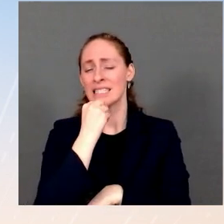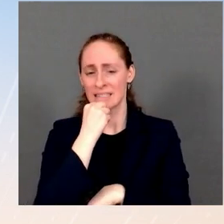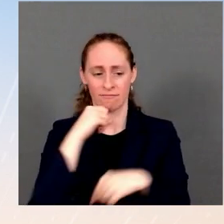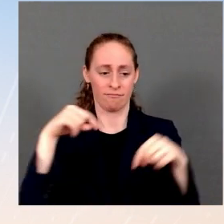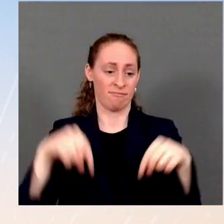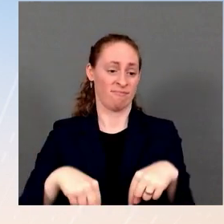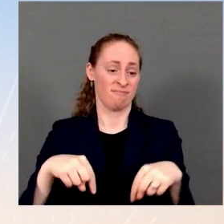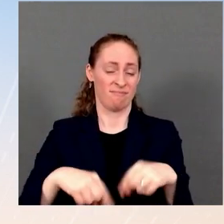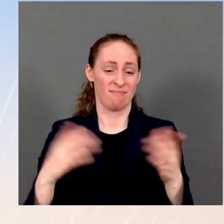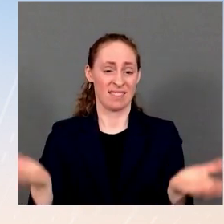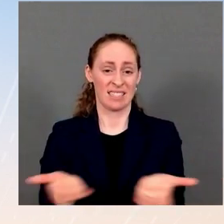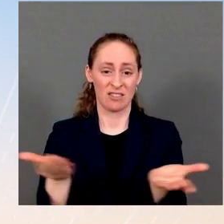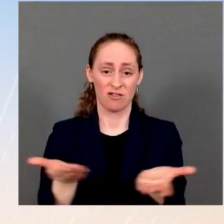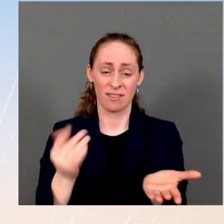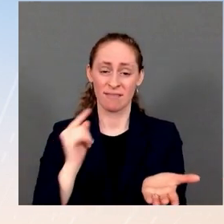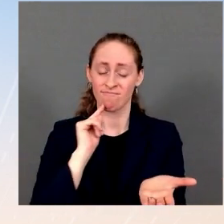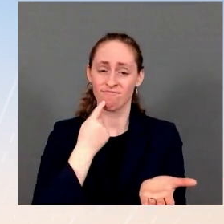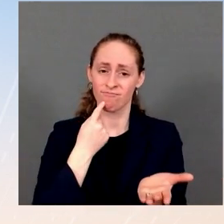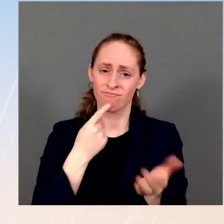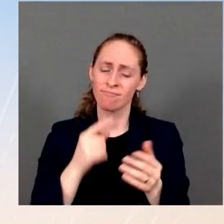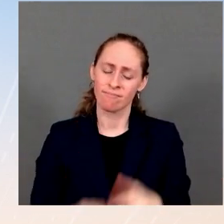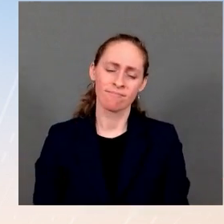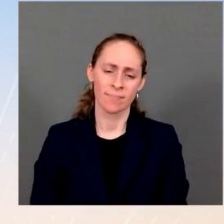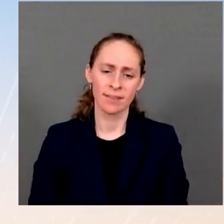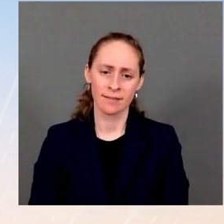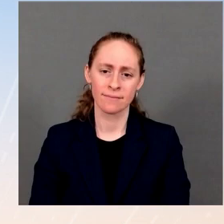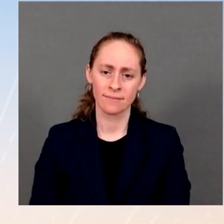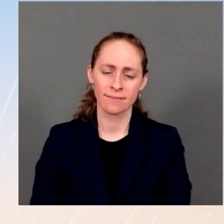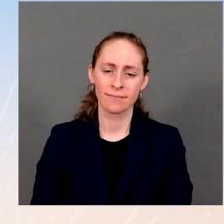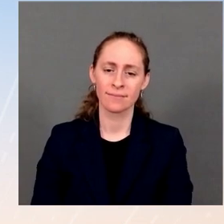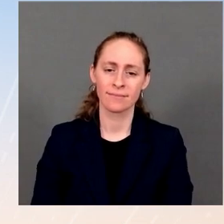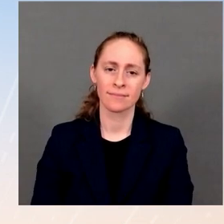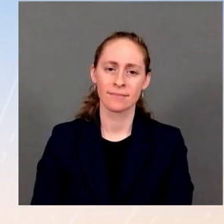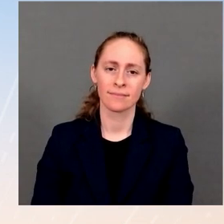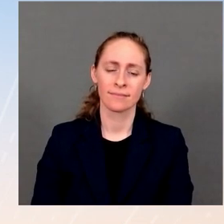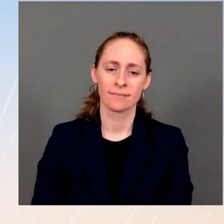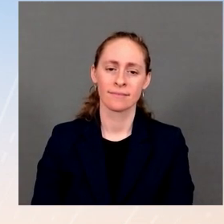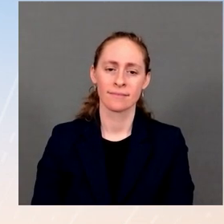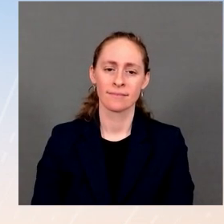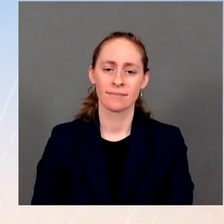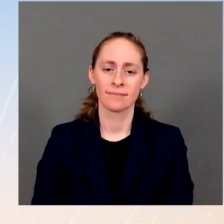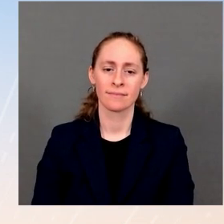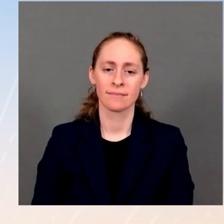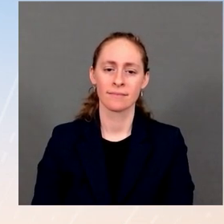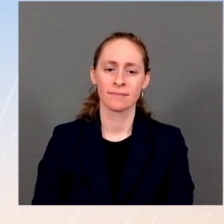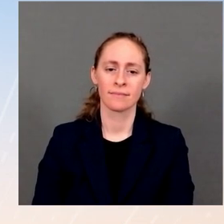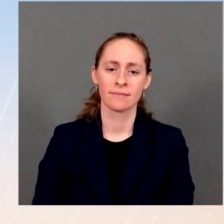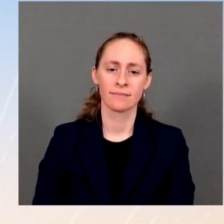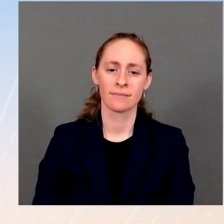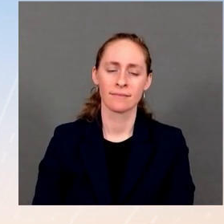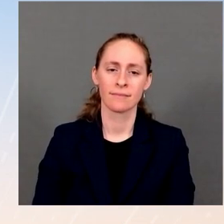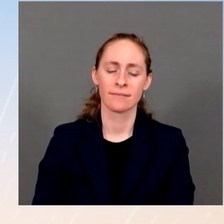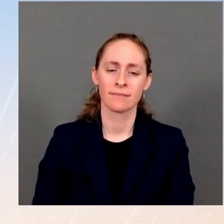The Press: Thanks, Karine. I wanted to also follow on this Child Tax Credit issue with Joe Manchin.